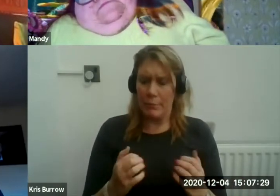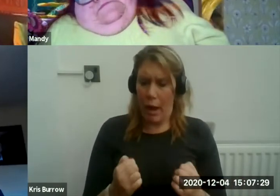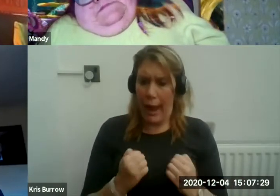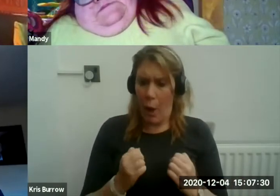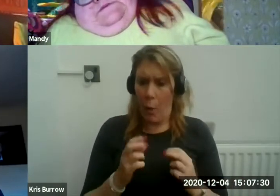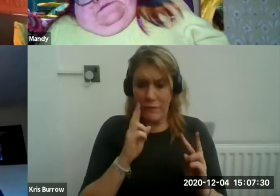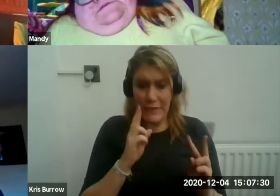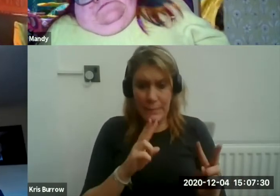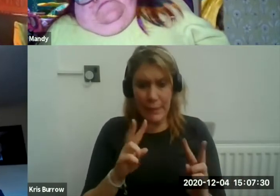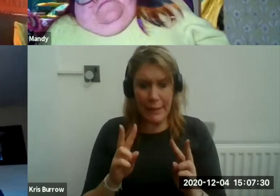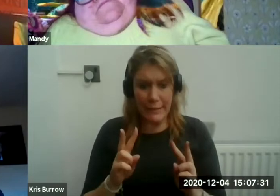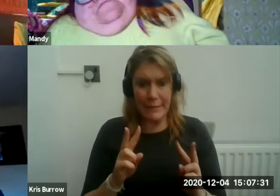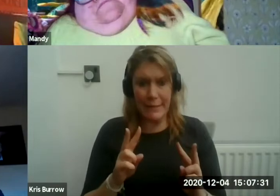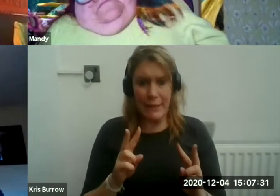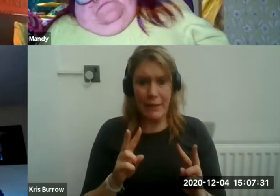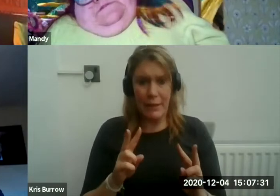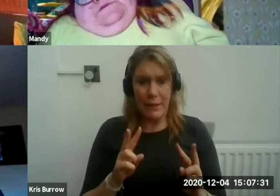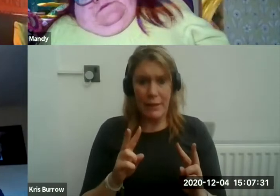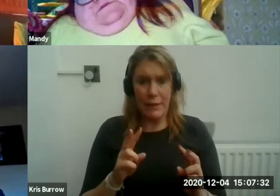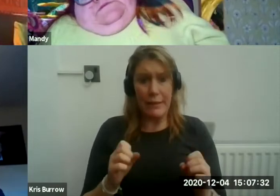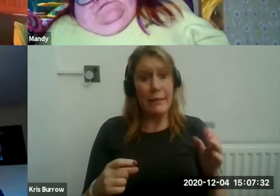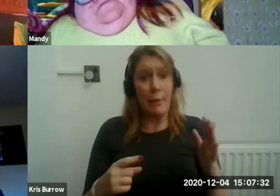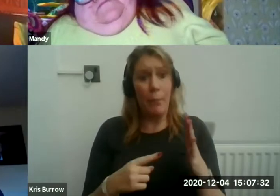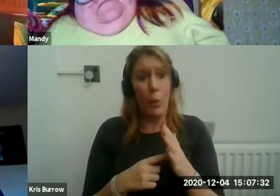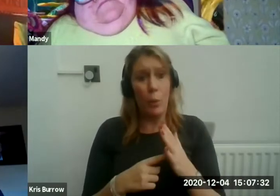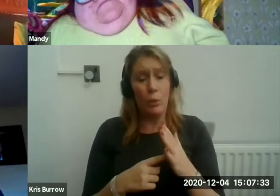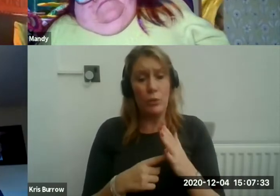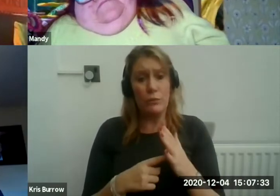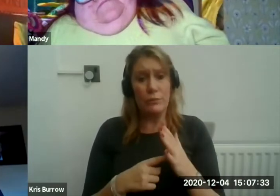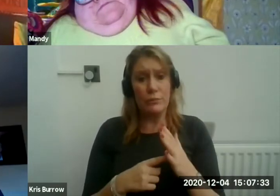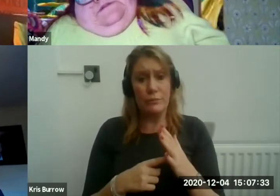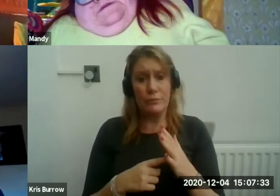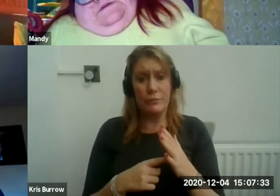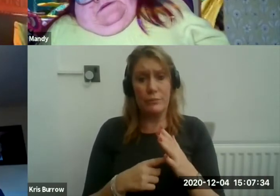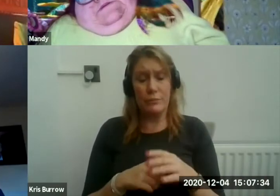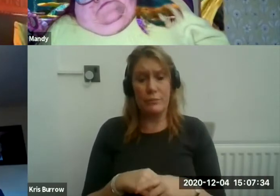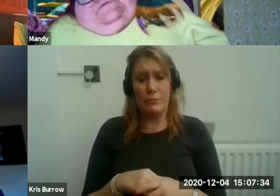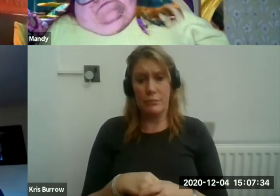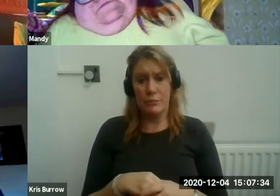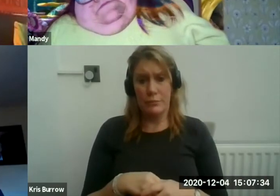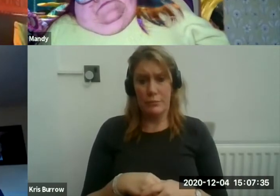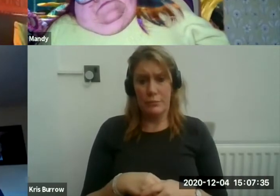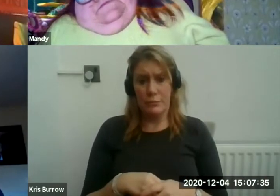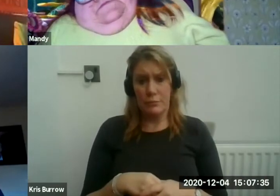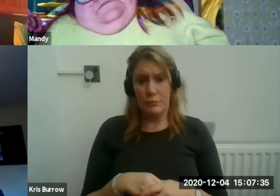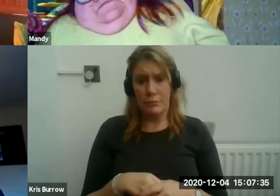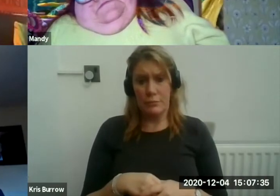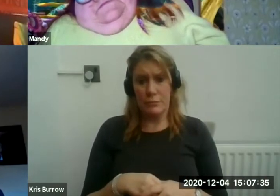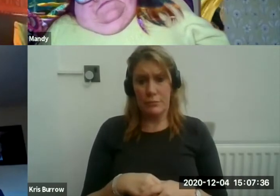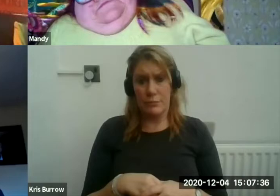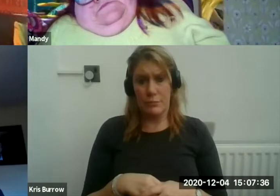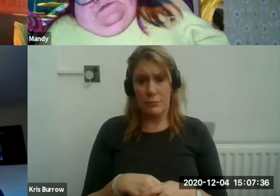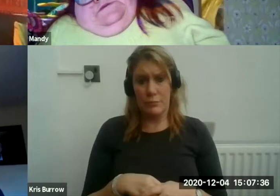a life line, quite genuinely, a life line. And, so, I knew that the piece needed to